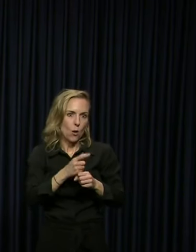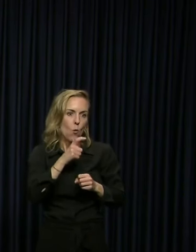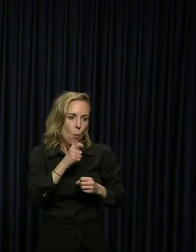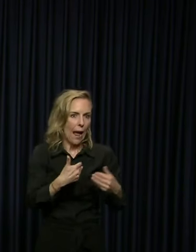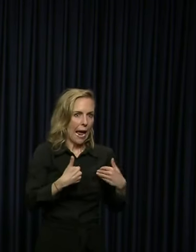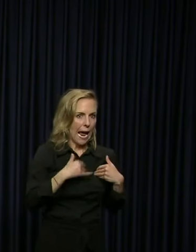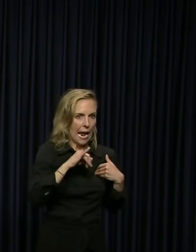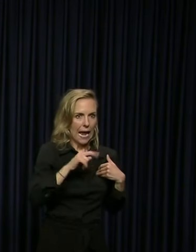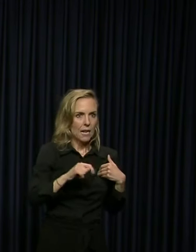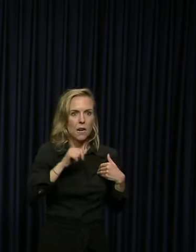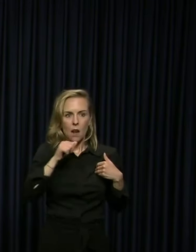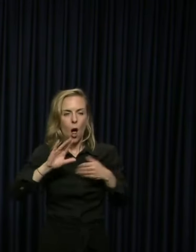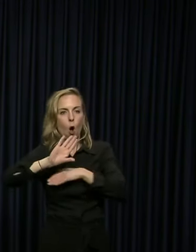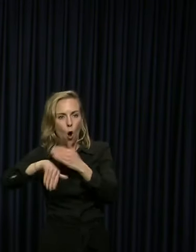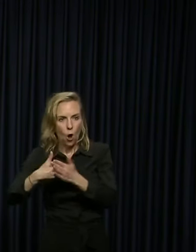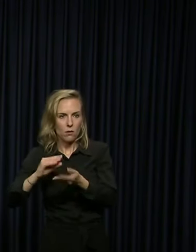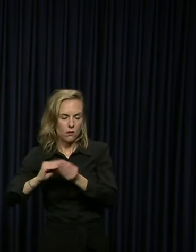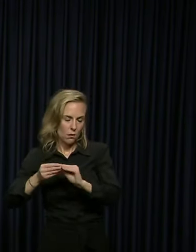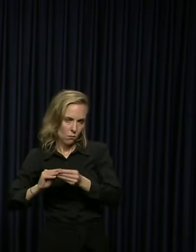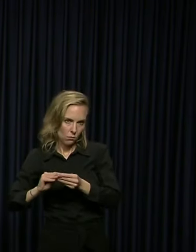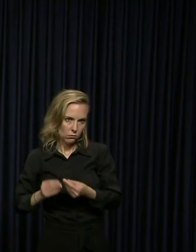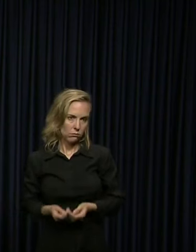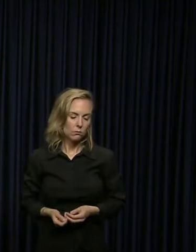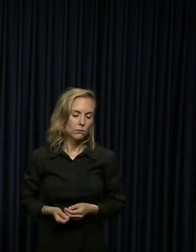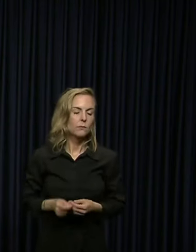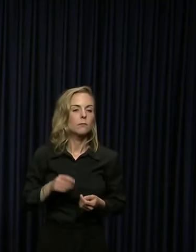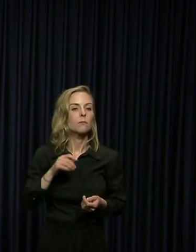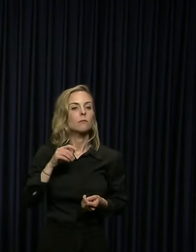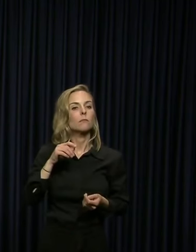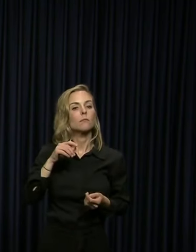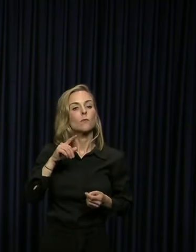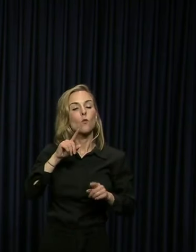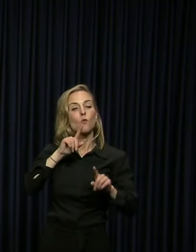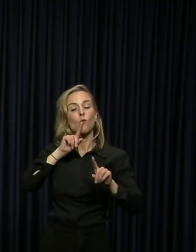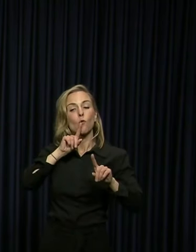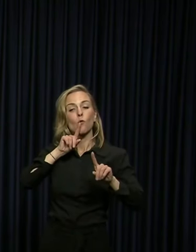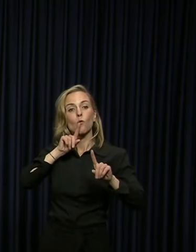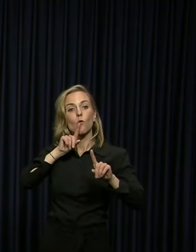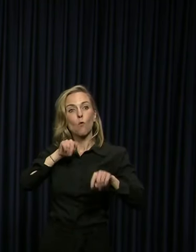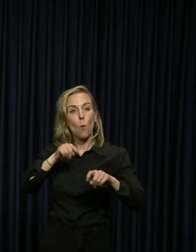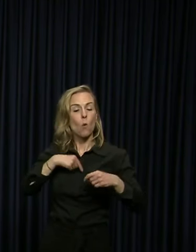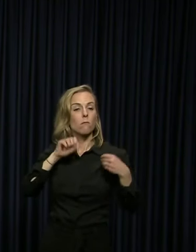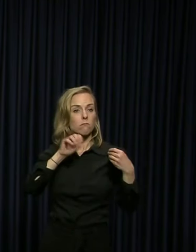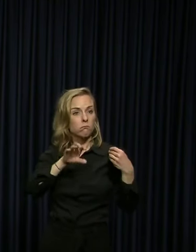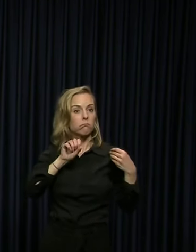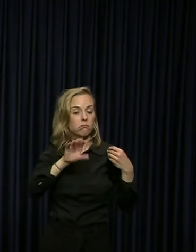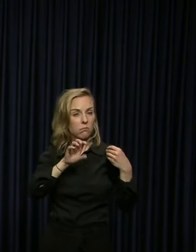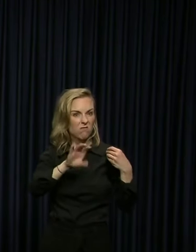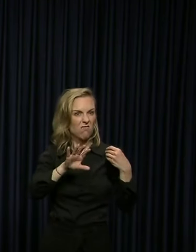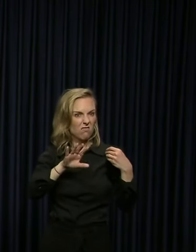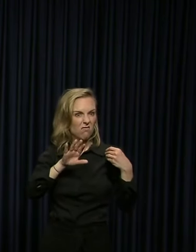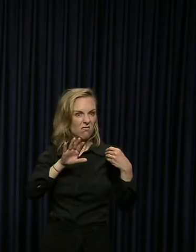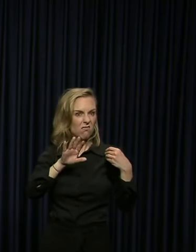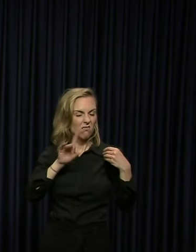OHIO, WARREN, WASHINGTON, WAYNE, WEBSTER AND WOOD FORWARD. FOLKS, THIS IS -- WOODFORD. FOLKS, THIS IS THE MAP THAT'S ON